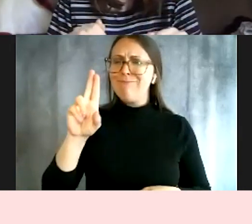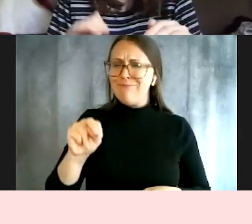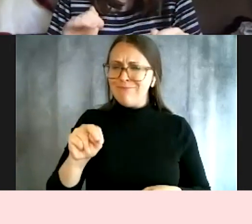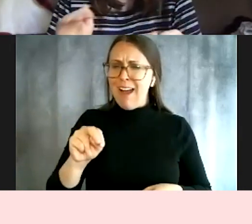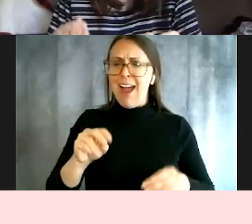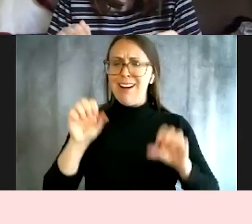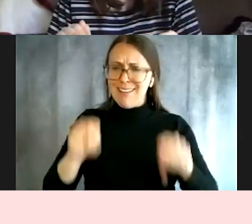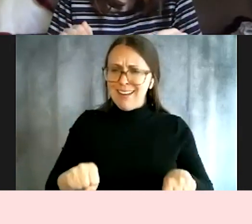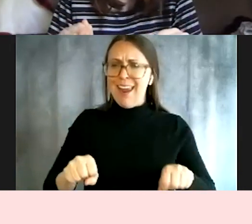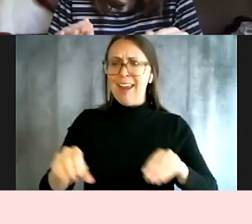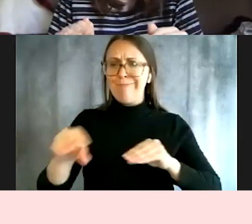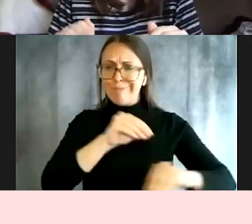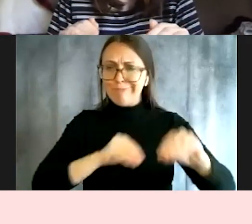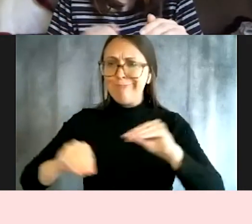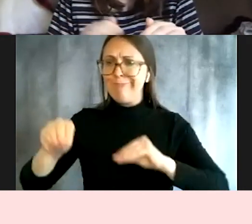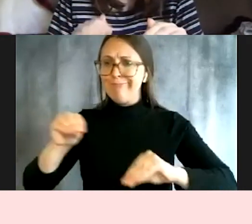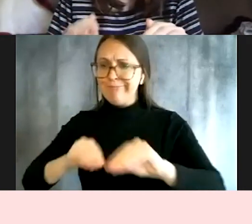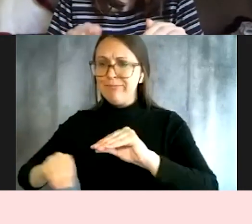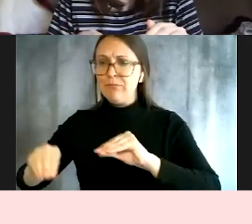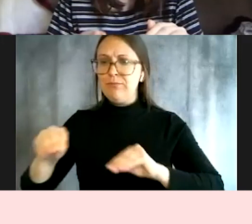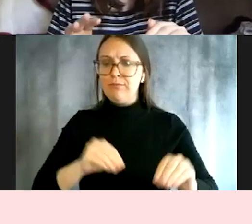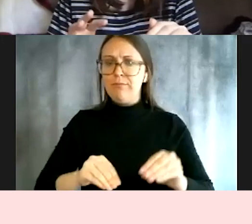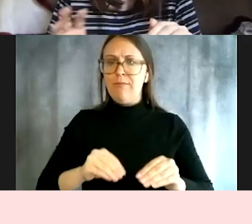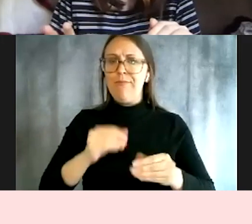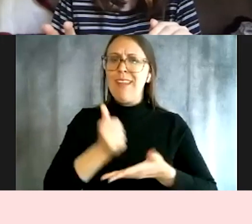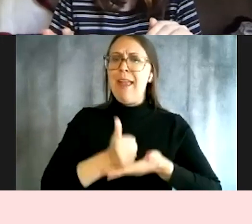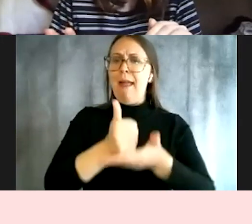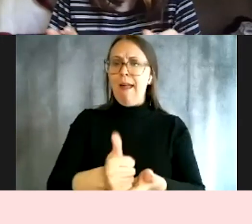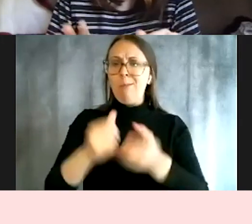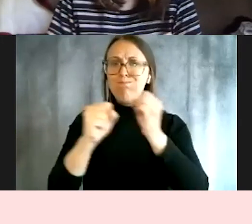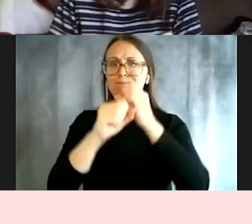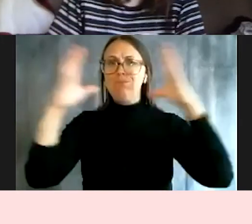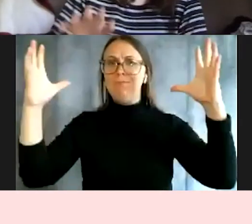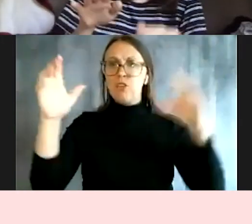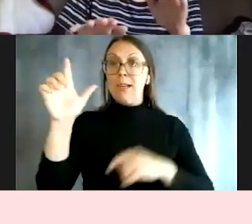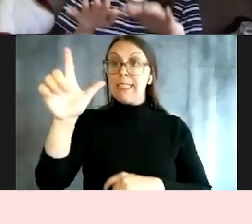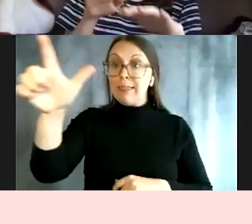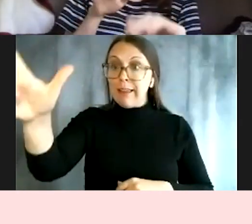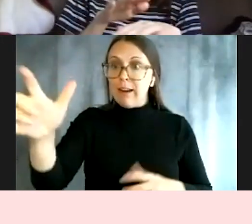a better idea of what's going to make sense later because you do have to make it in layers